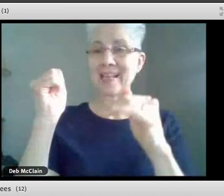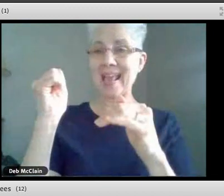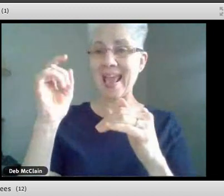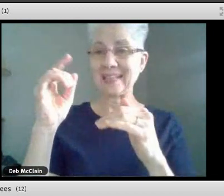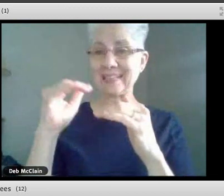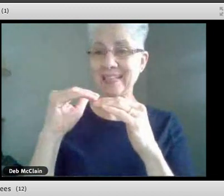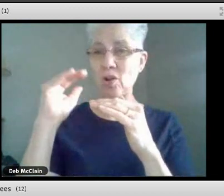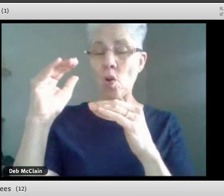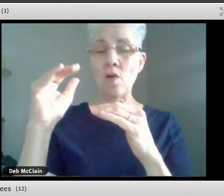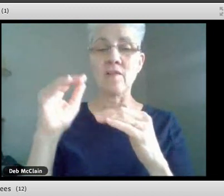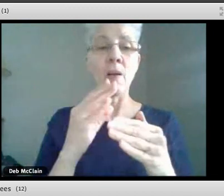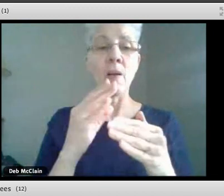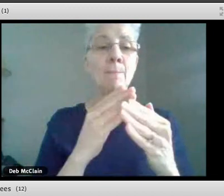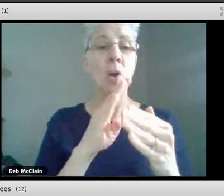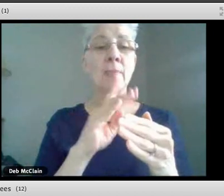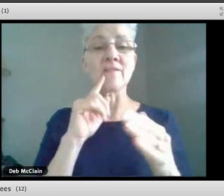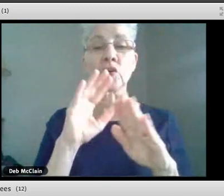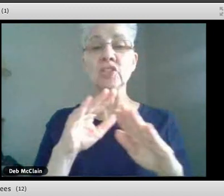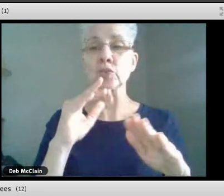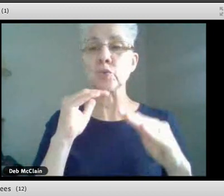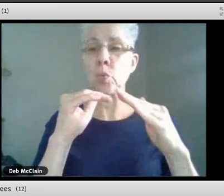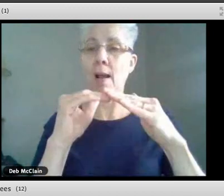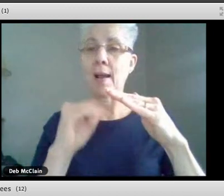and then Part B is for children who are under 18,